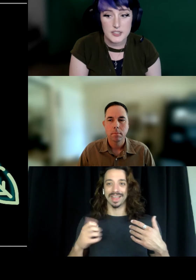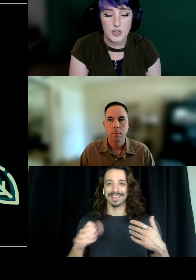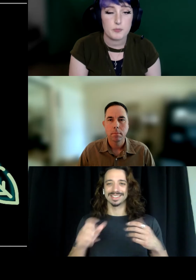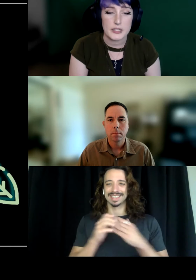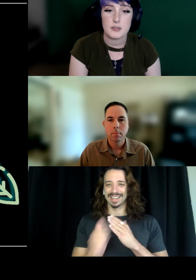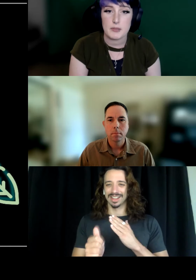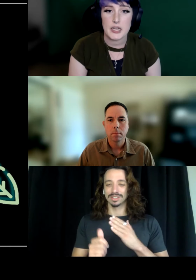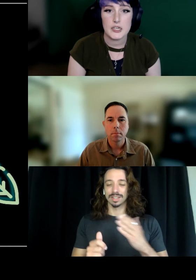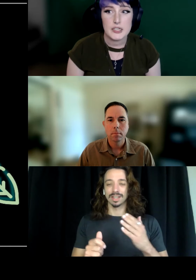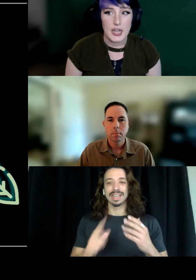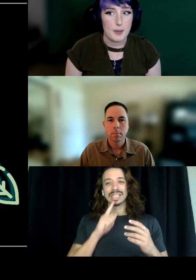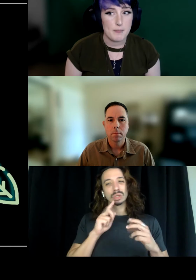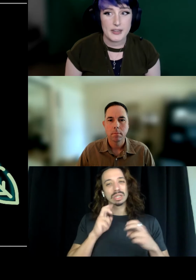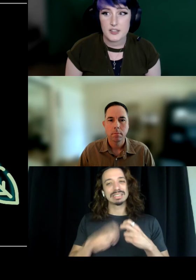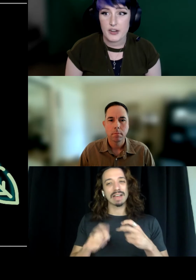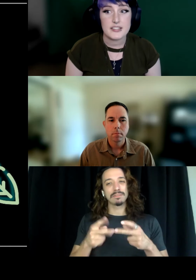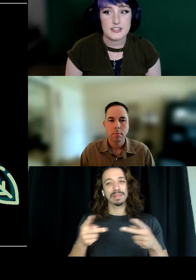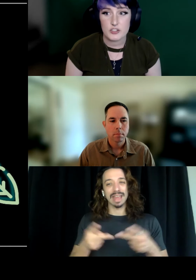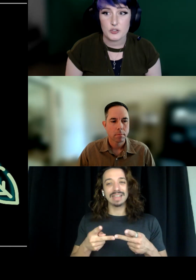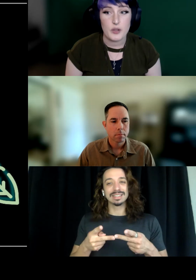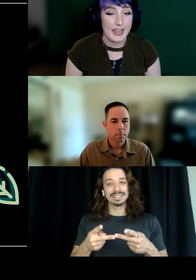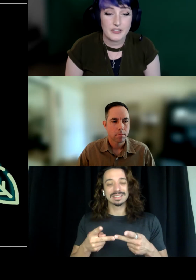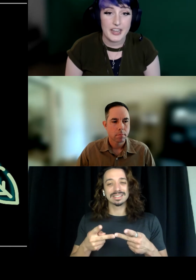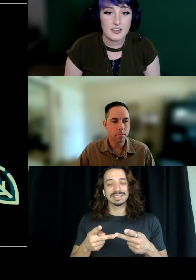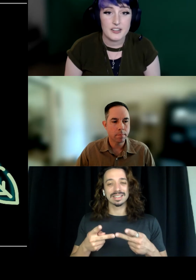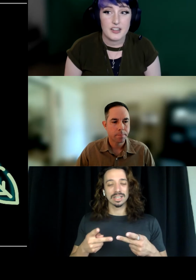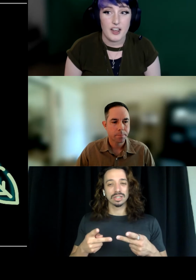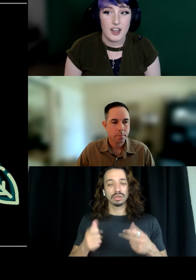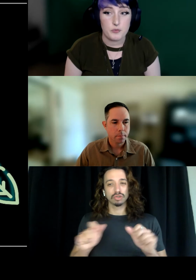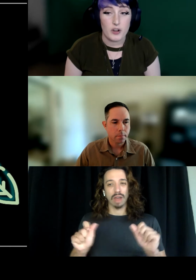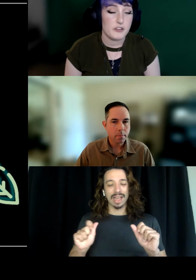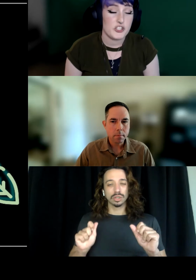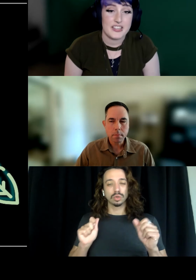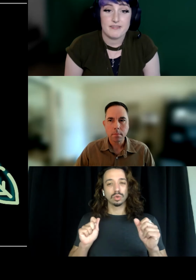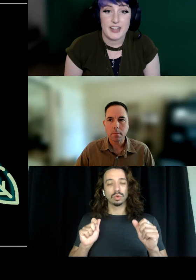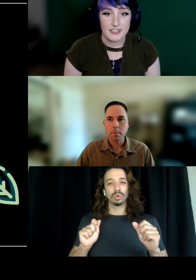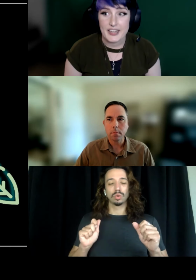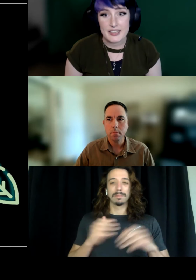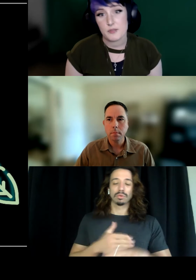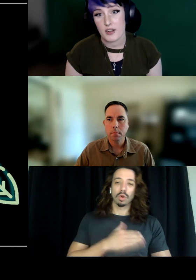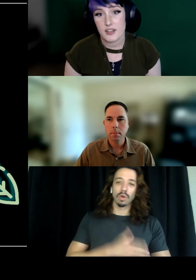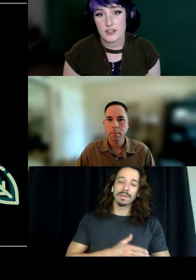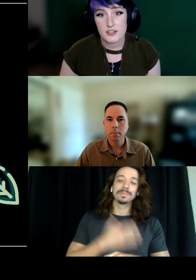it's a tough place to be in. My best advice is to advocate for efficiency and that is process.